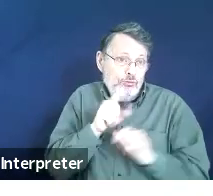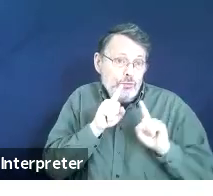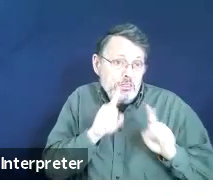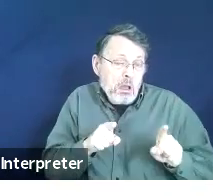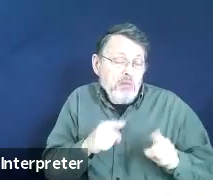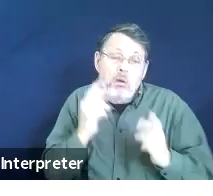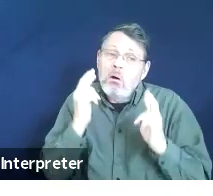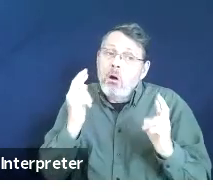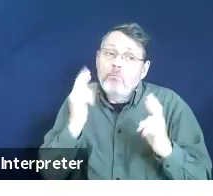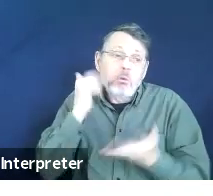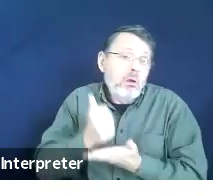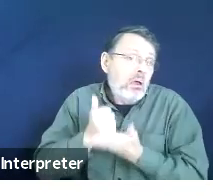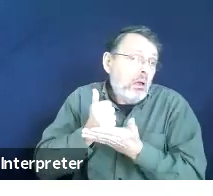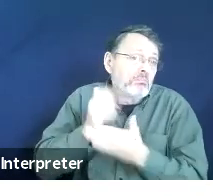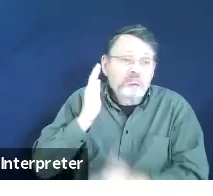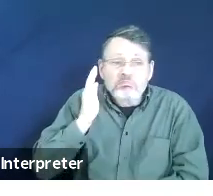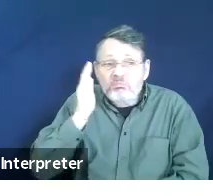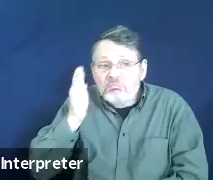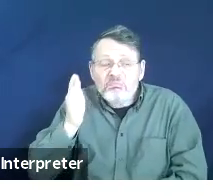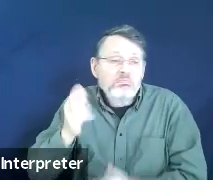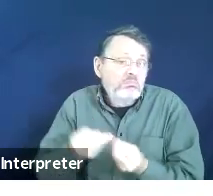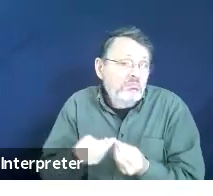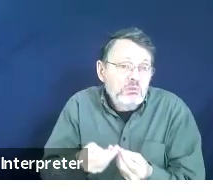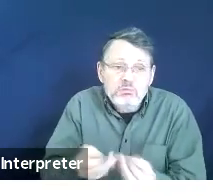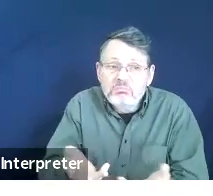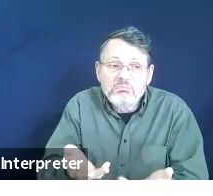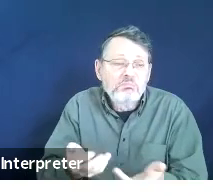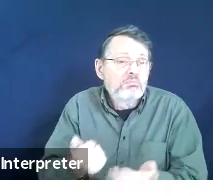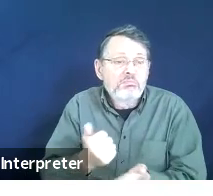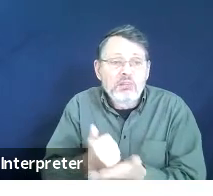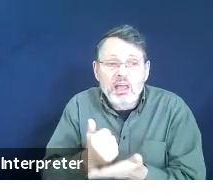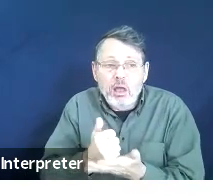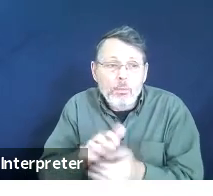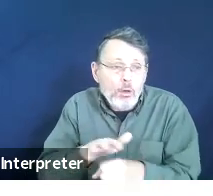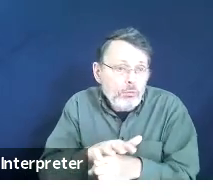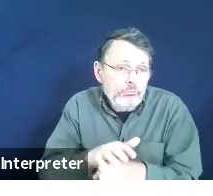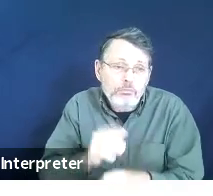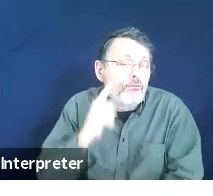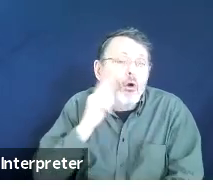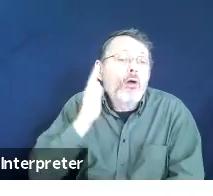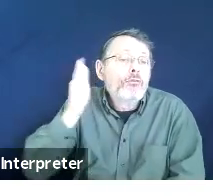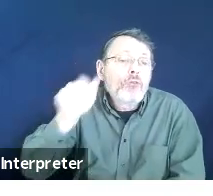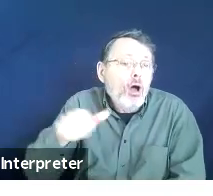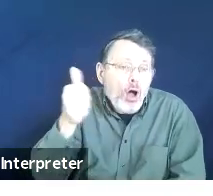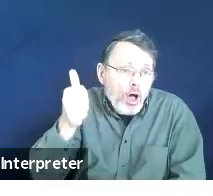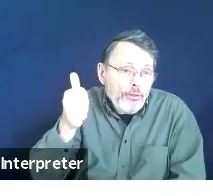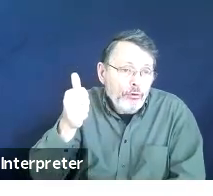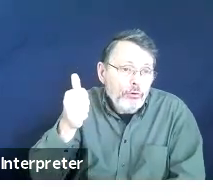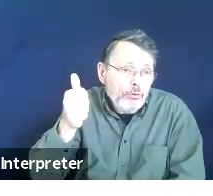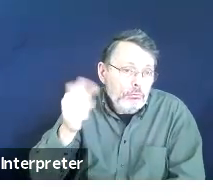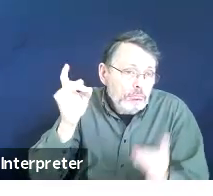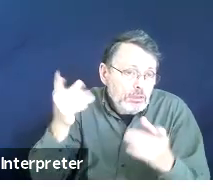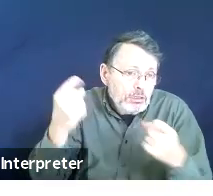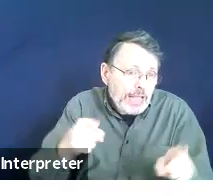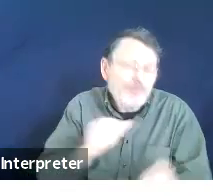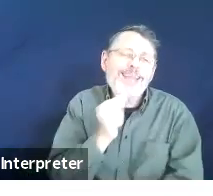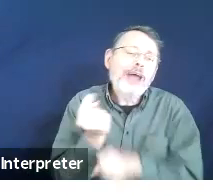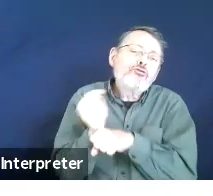to localized and other national disasters. I don't want to say "traditional disasters." That doesn't